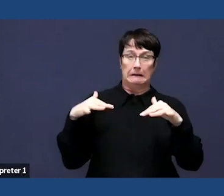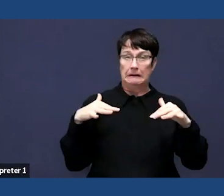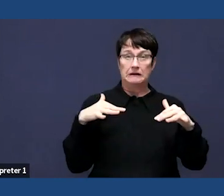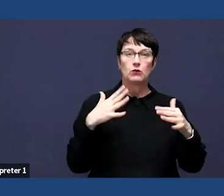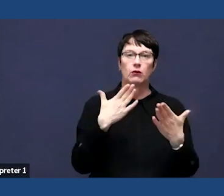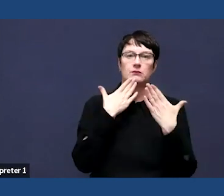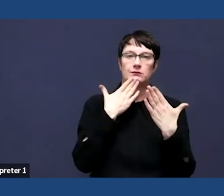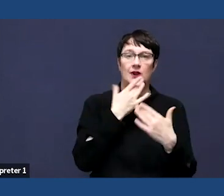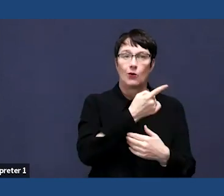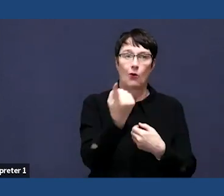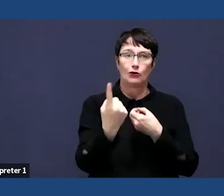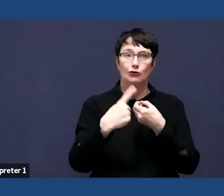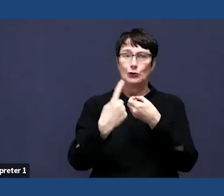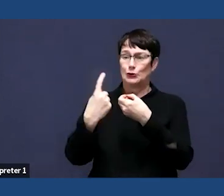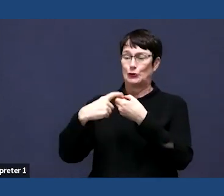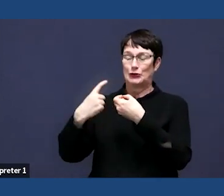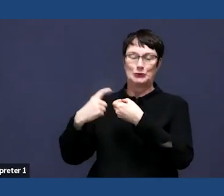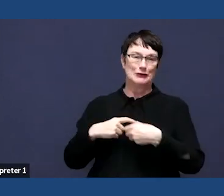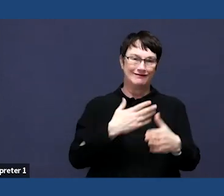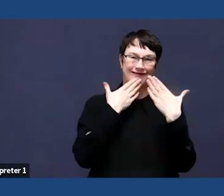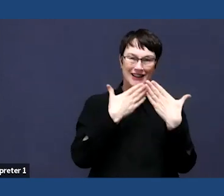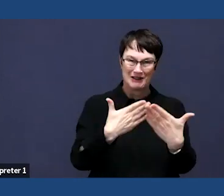It's a pleasure to be here in the United Nations.